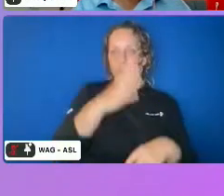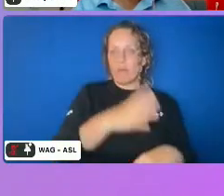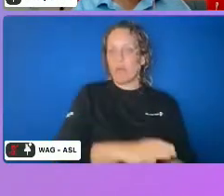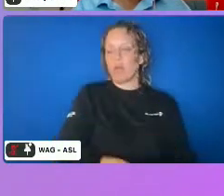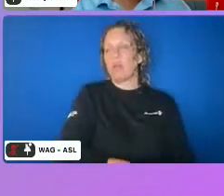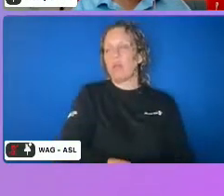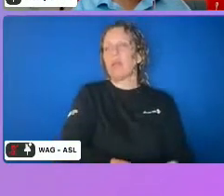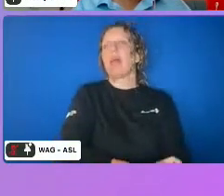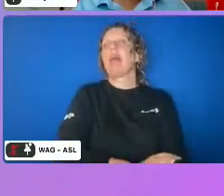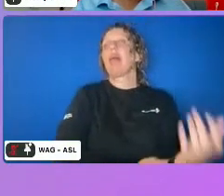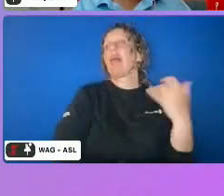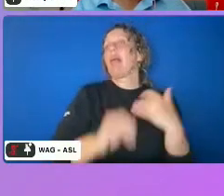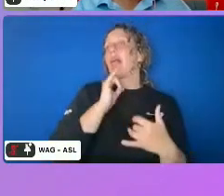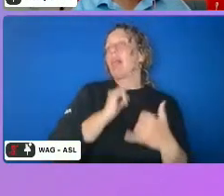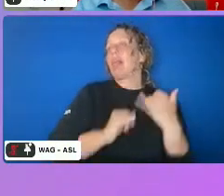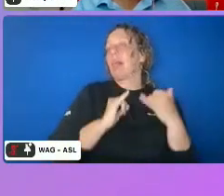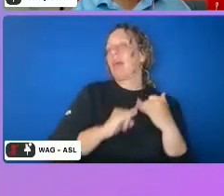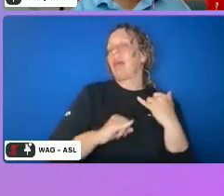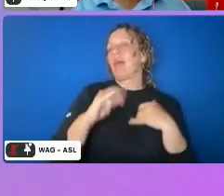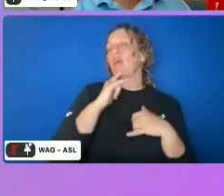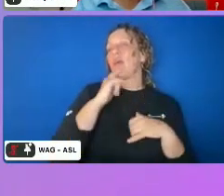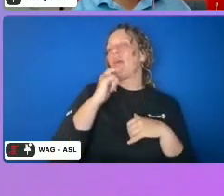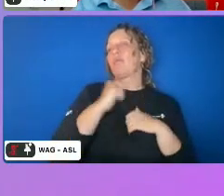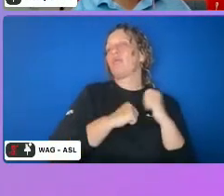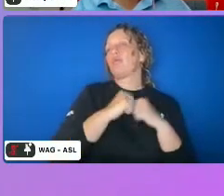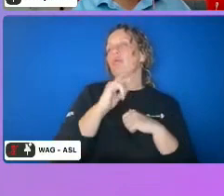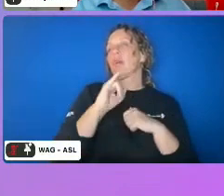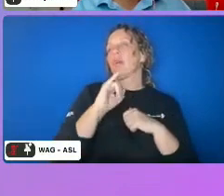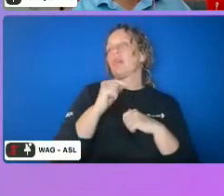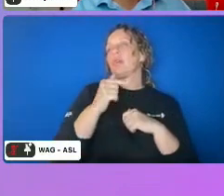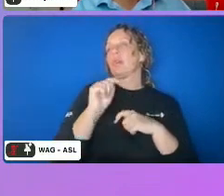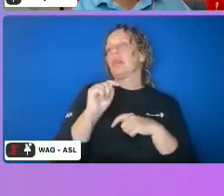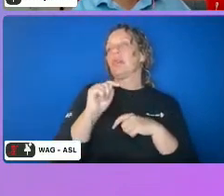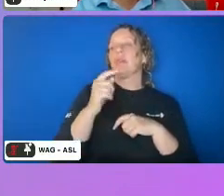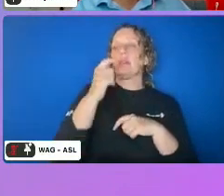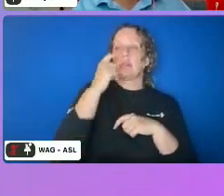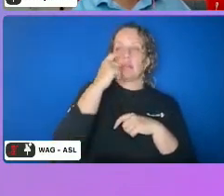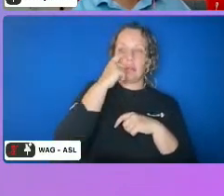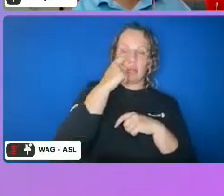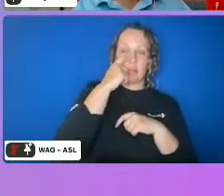Lastly, let's run the structure IGT. See if we can get full-on Axe clean.